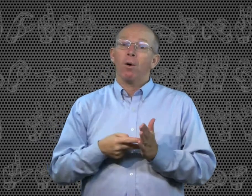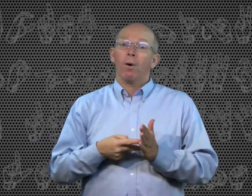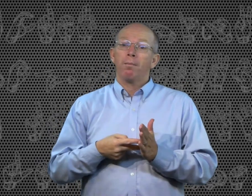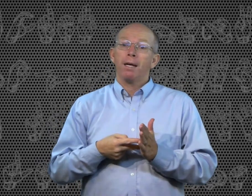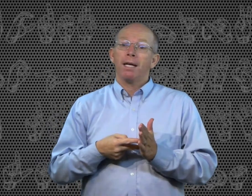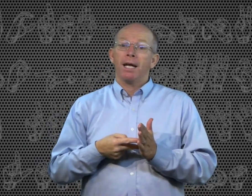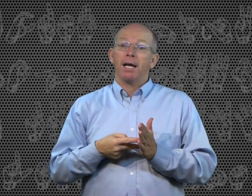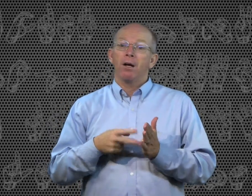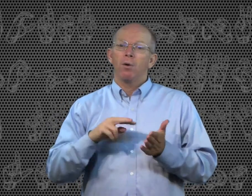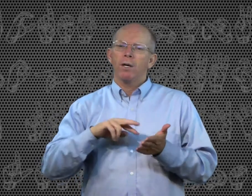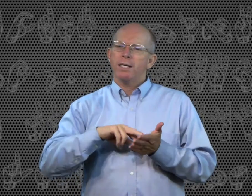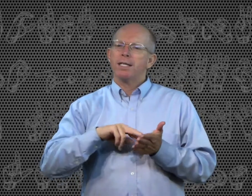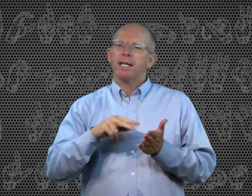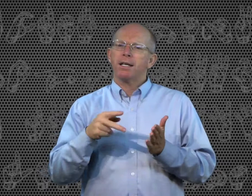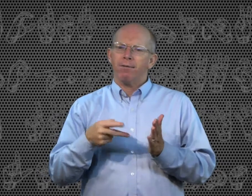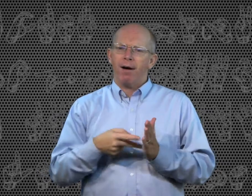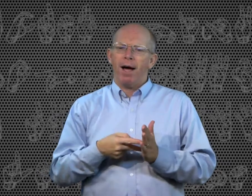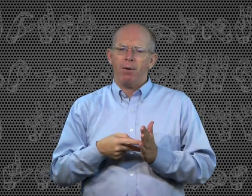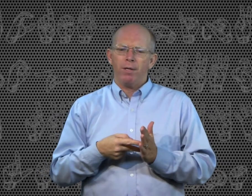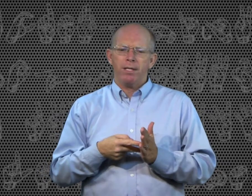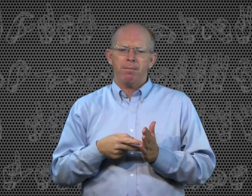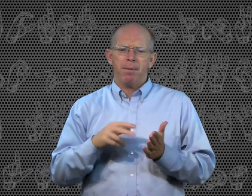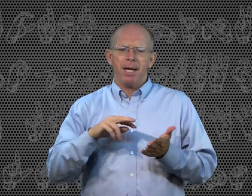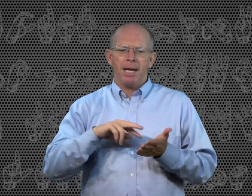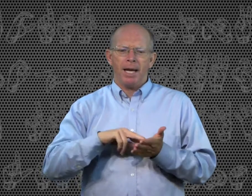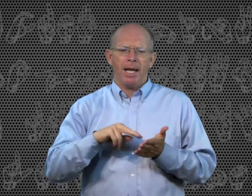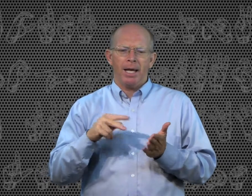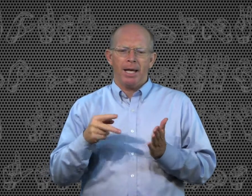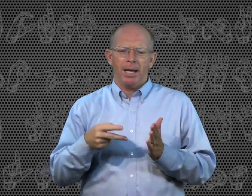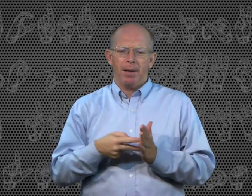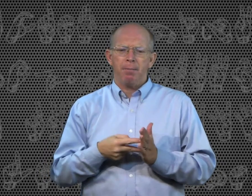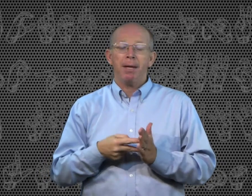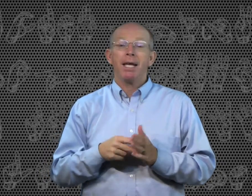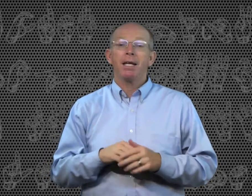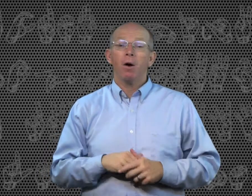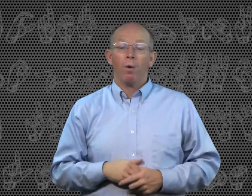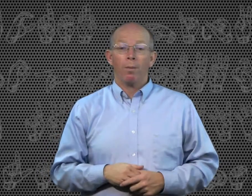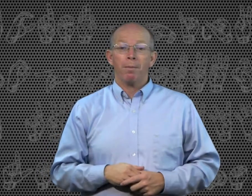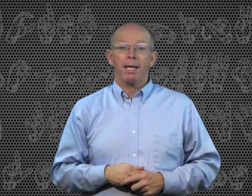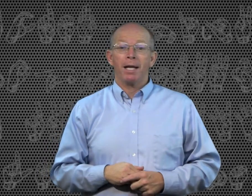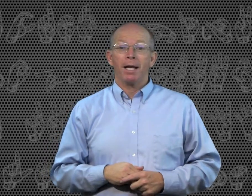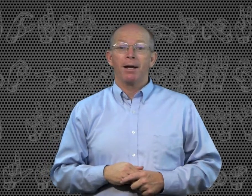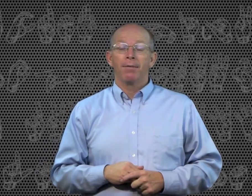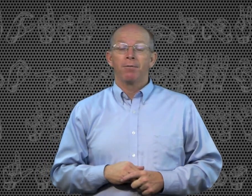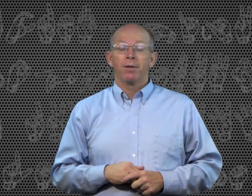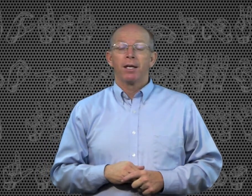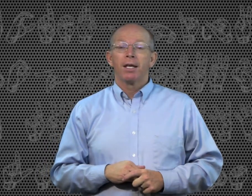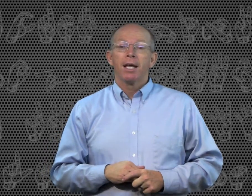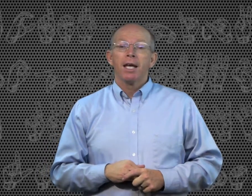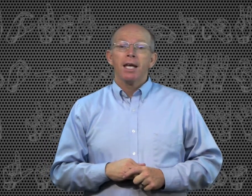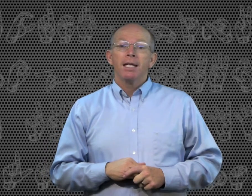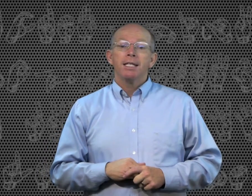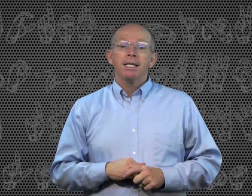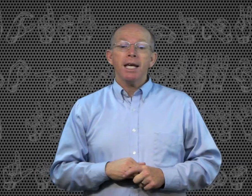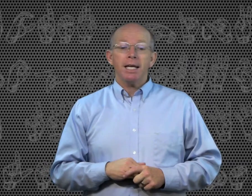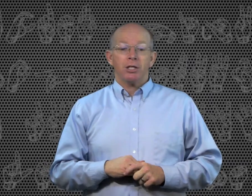MEAN or MEANING. What does it SIGNIFY? What does it MEAN. MEAN or MEANING